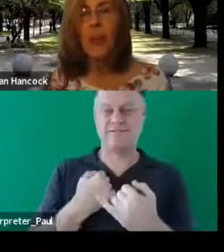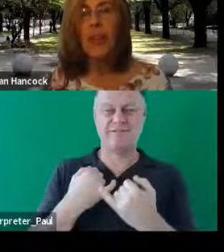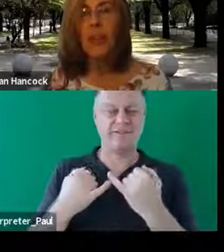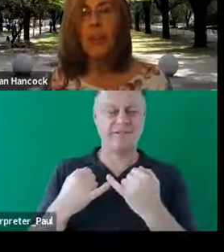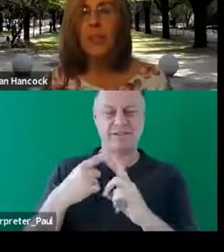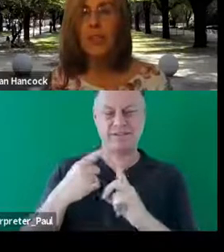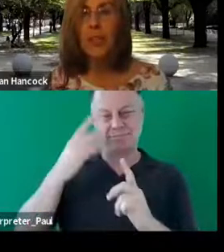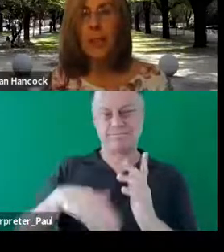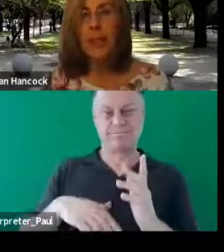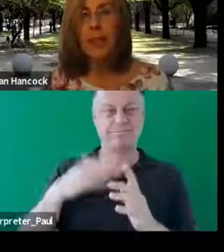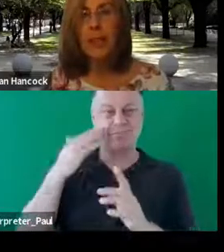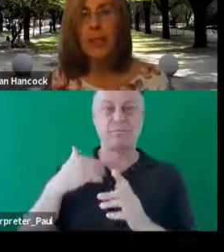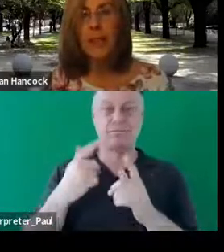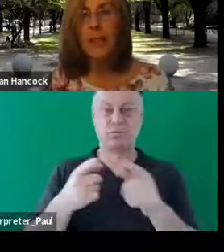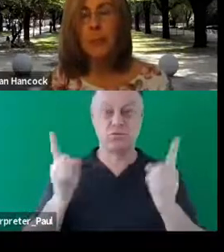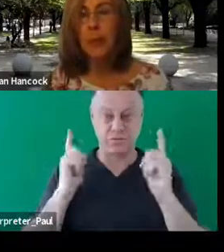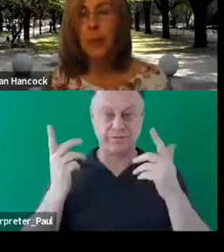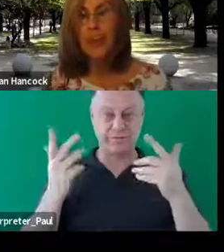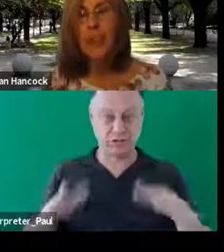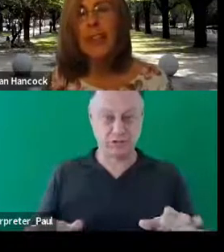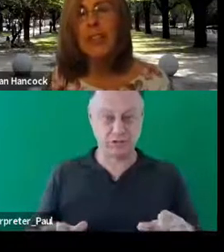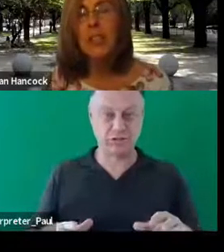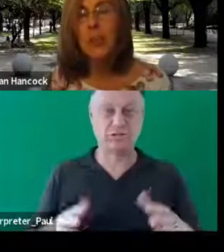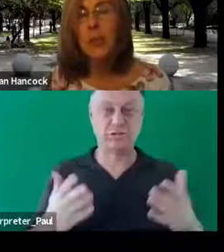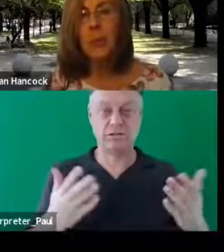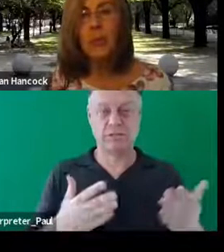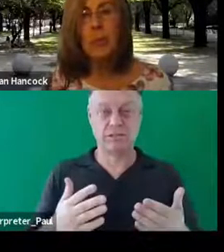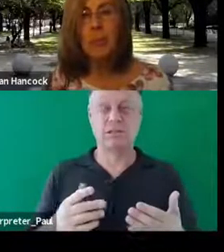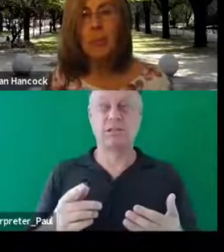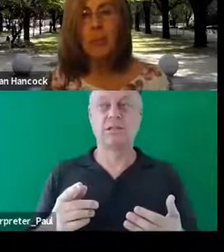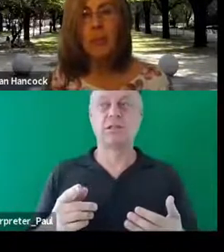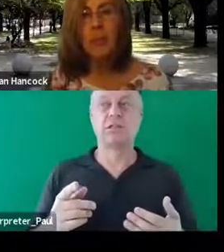that when she graduated from her degree, she enrolled the role so much she applied for and